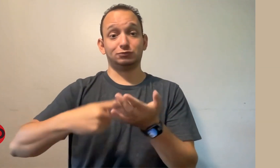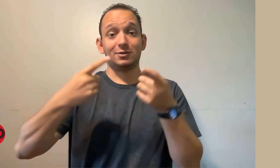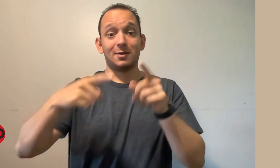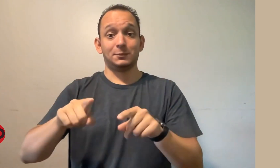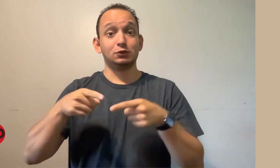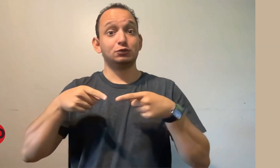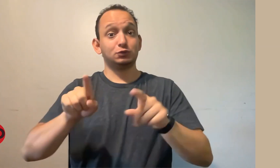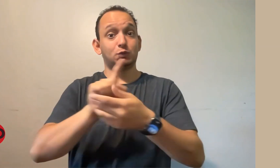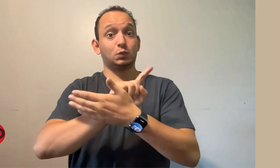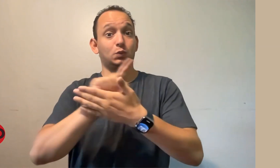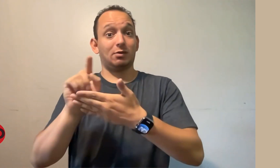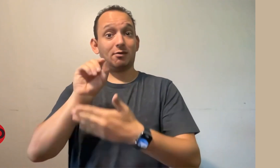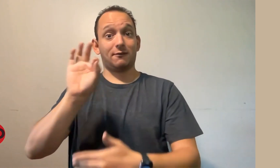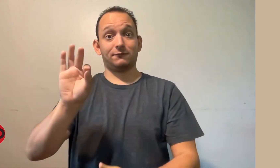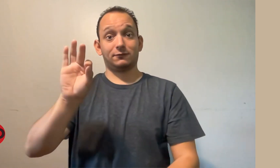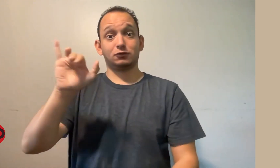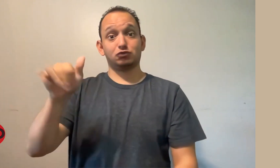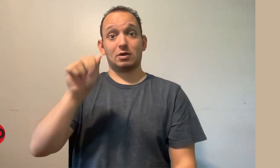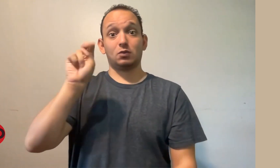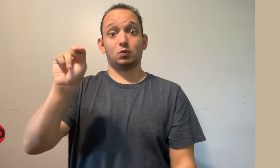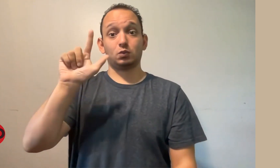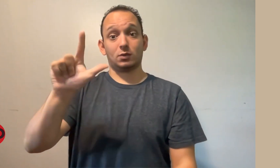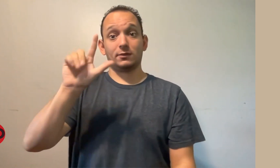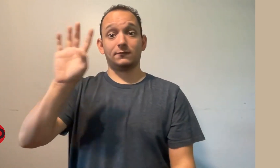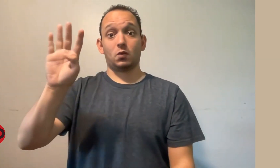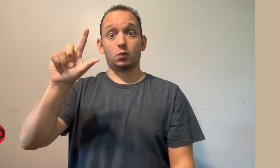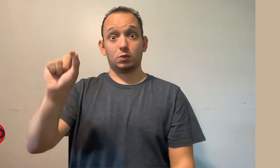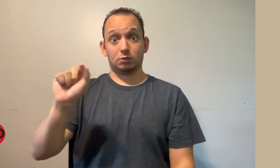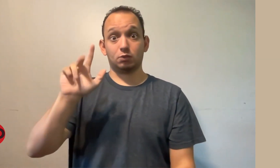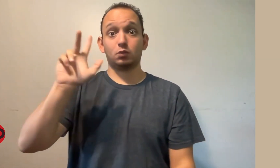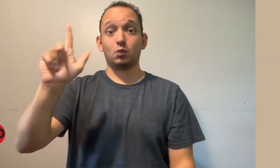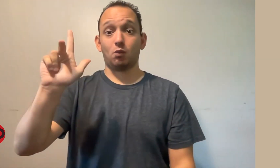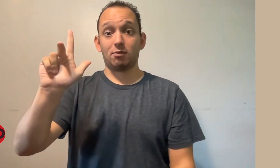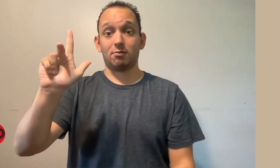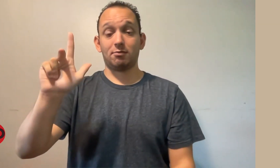took place during the week of 24 January 2023.